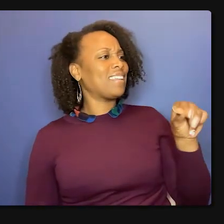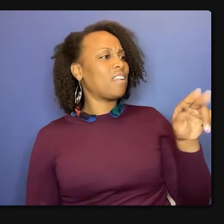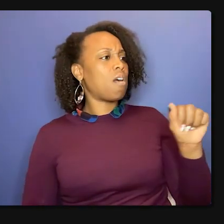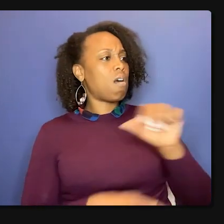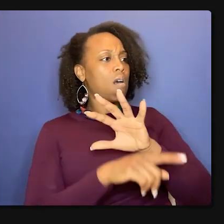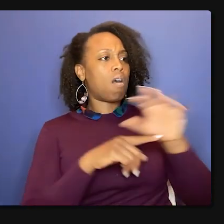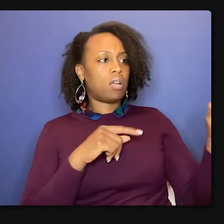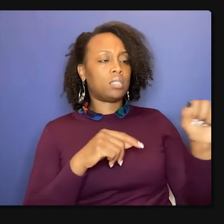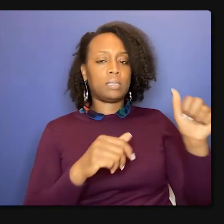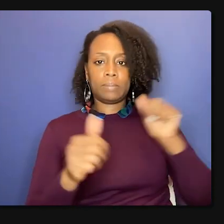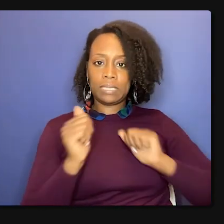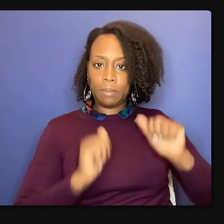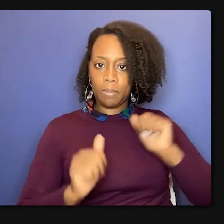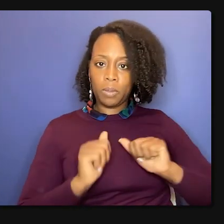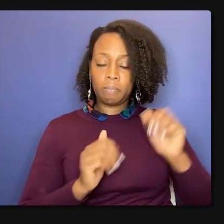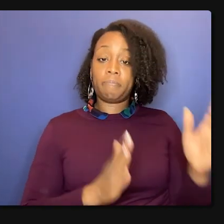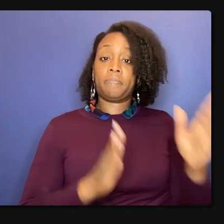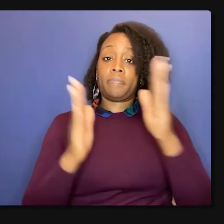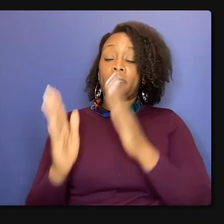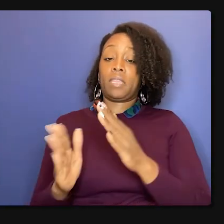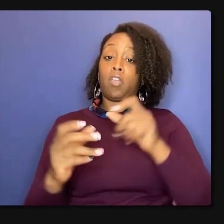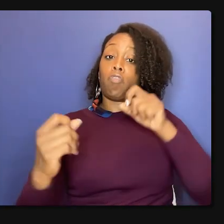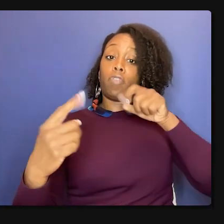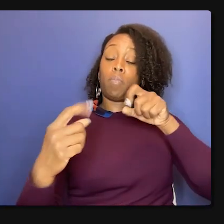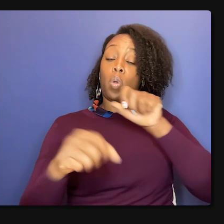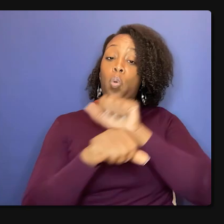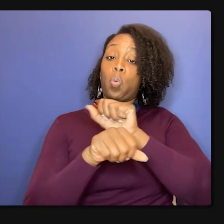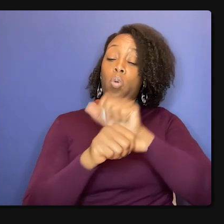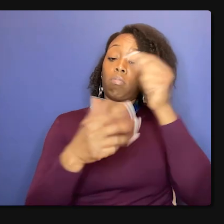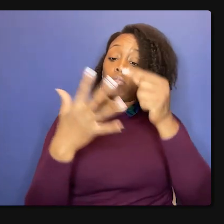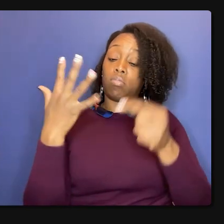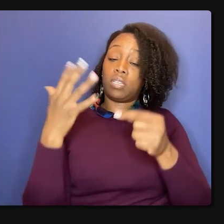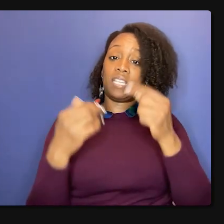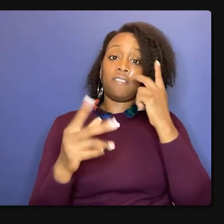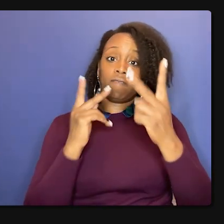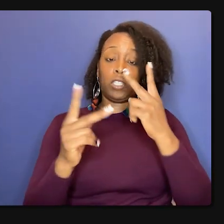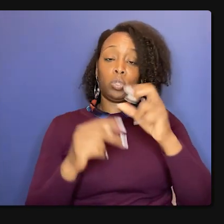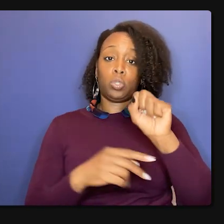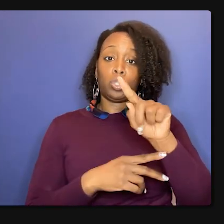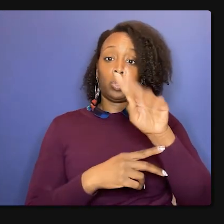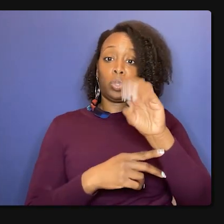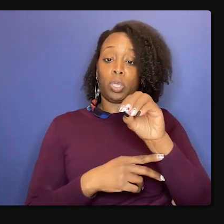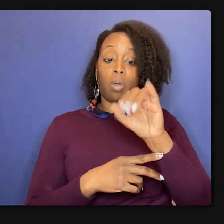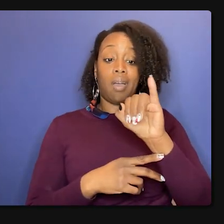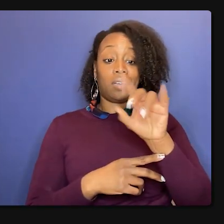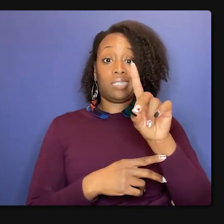Now I'll move on and show you the remote work features in the Visual Studio IDE and in PIX.